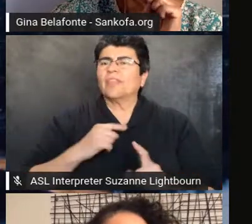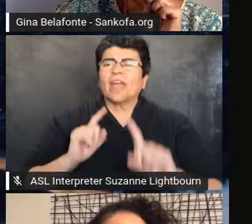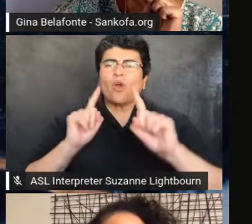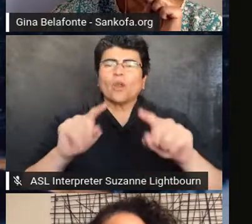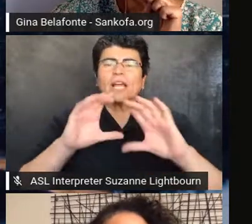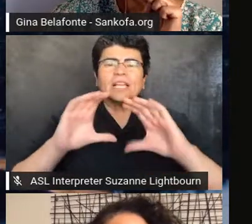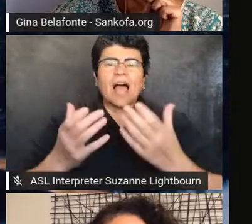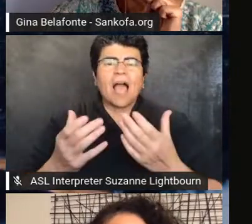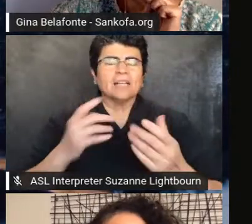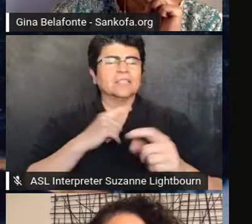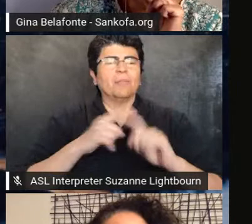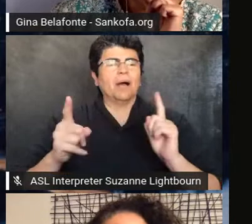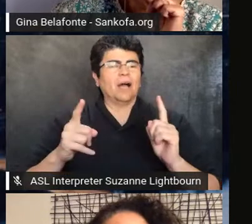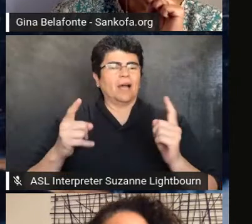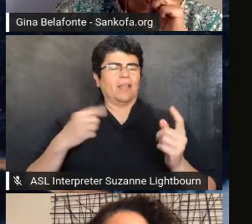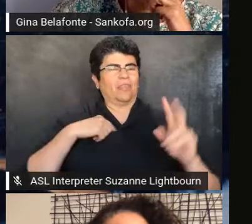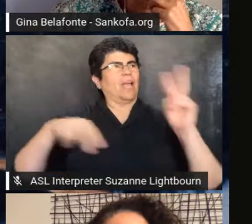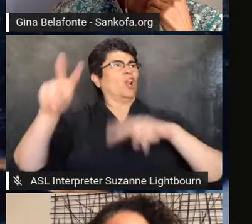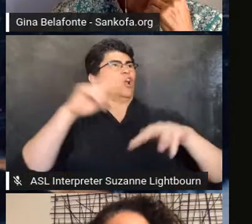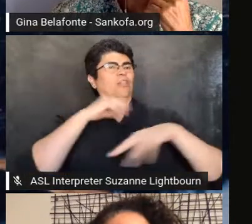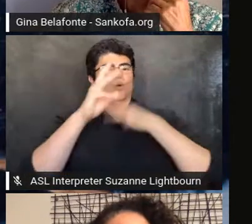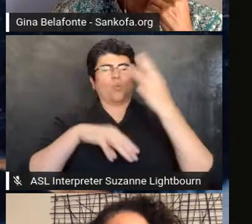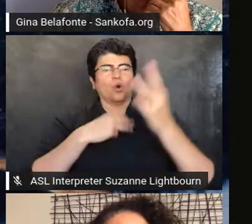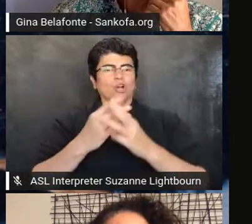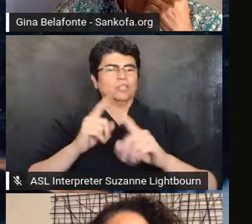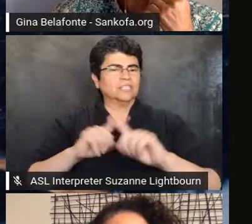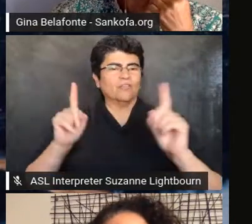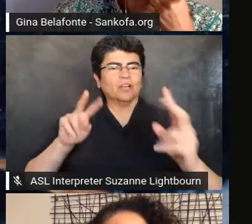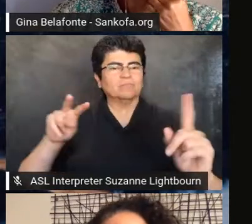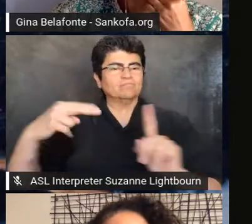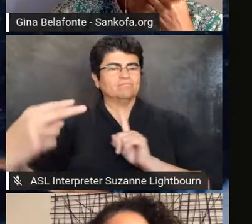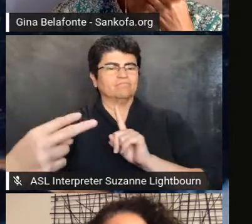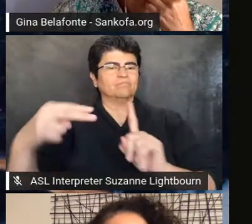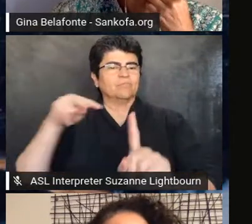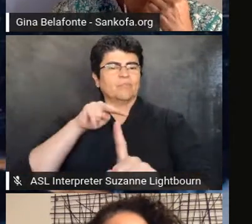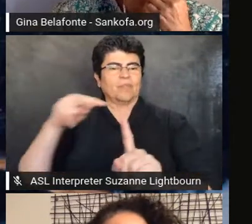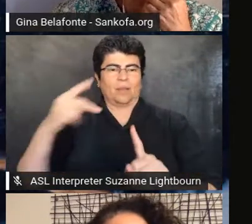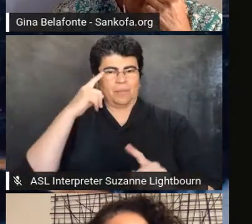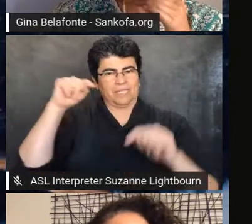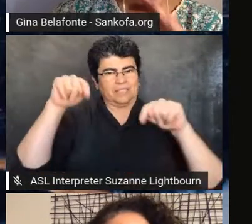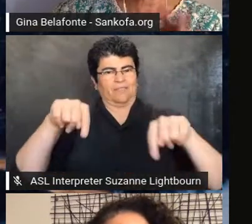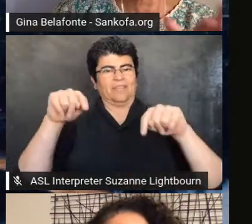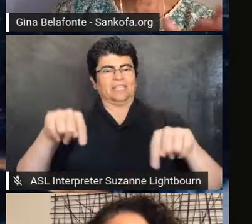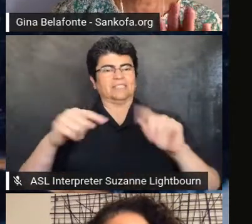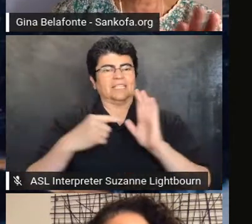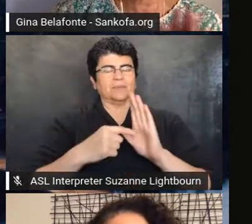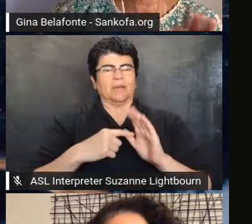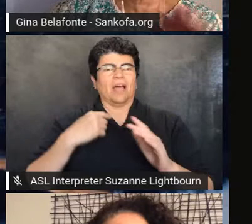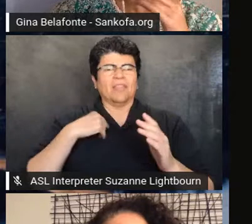but they look at the world differently because of this exhibit. Let's go to the next slide,